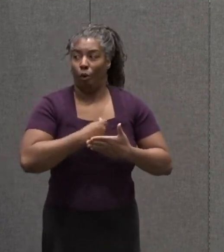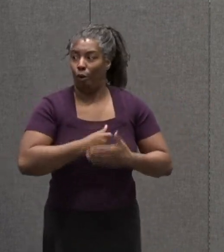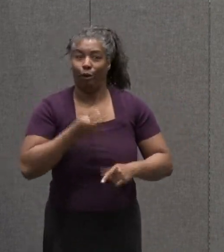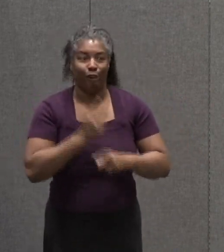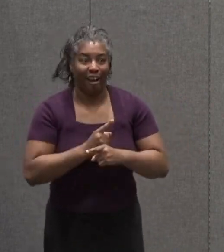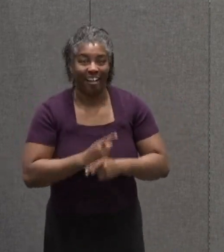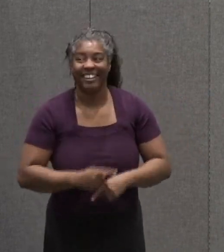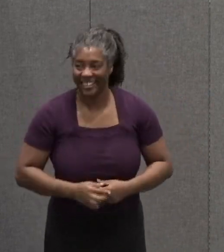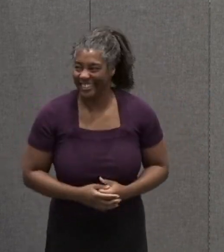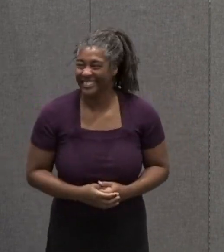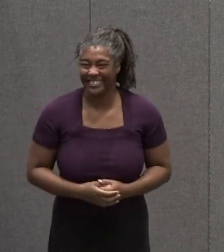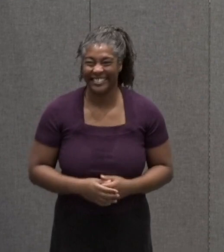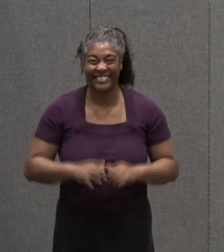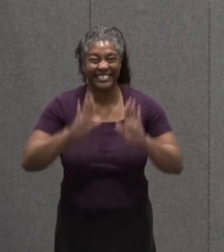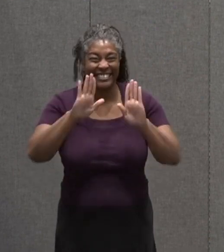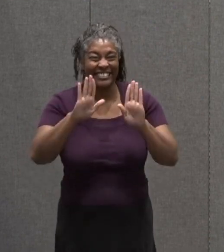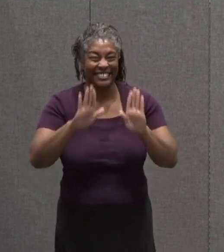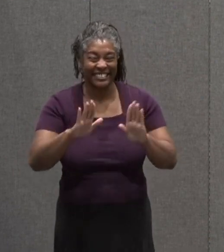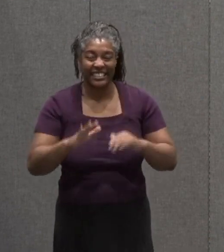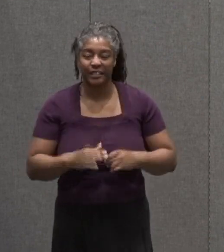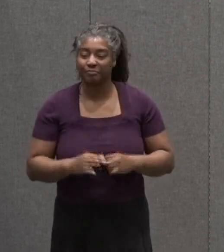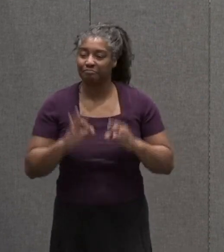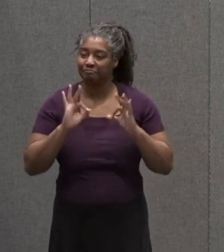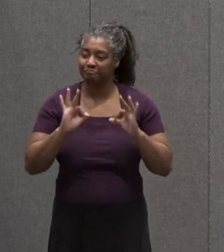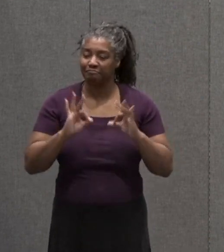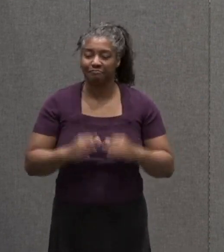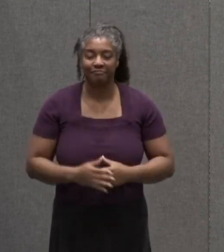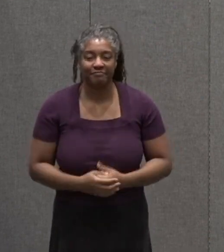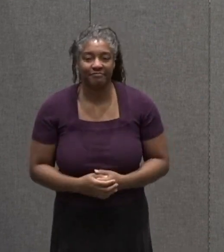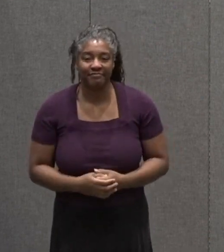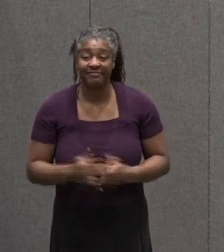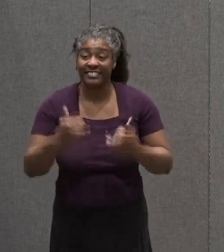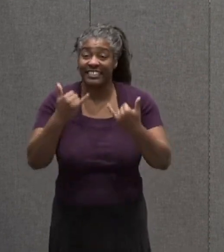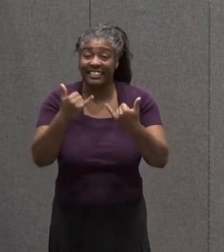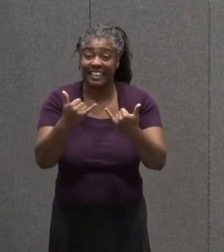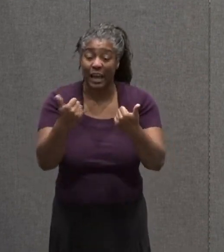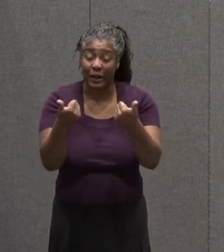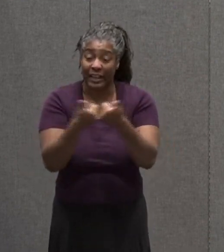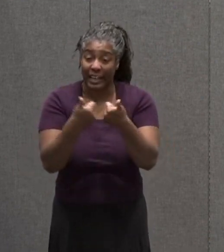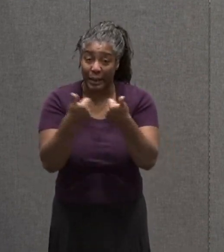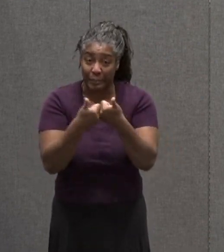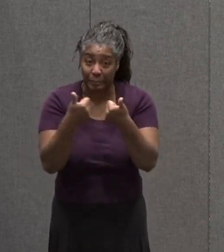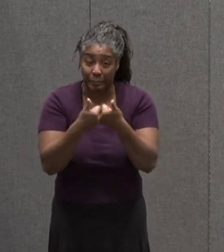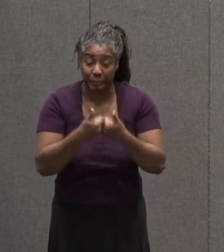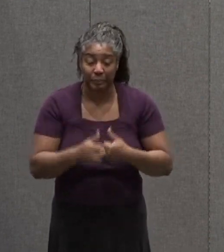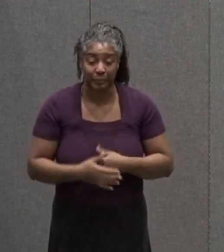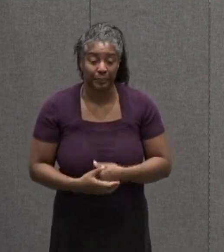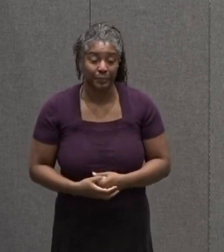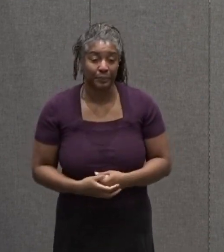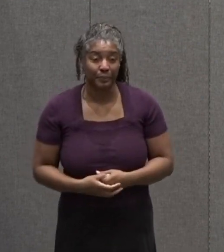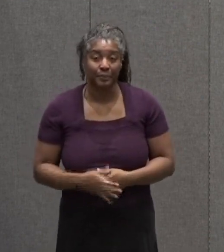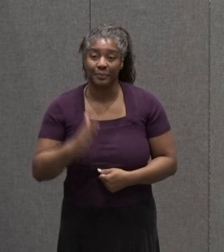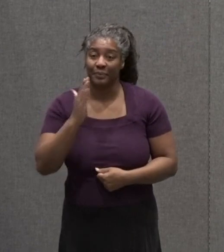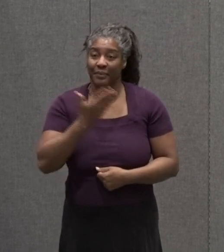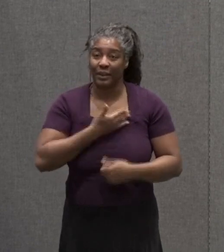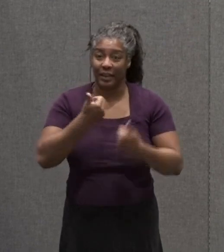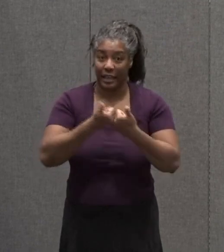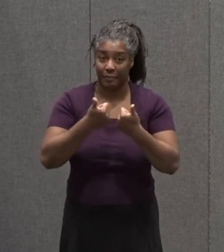Well, it's time for a game, that's right. For our game, we have two of them.